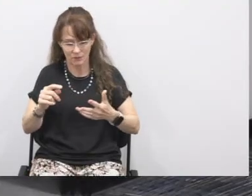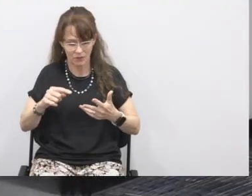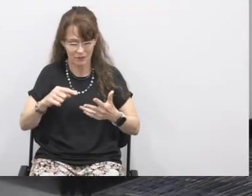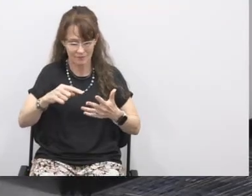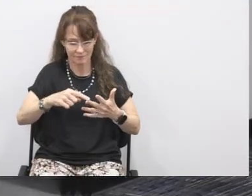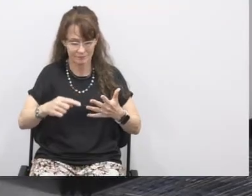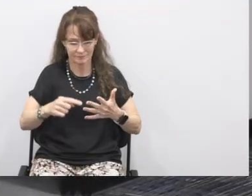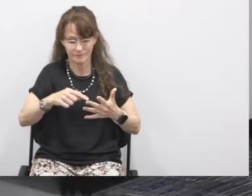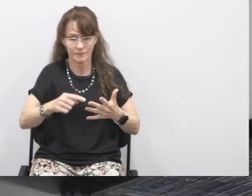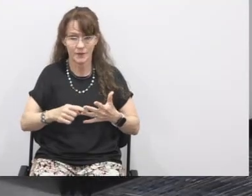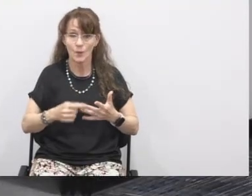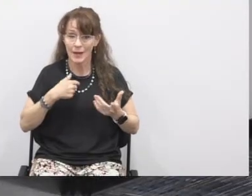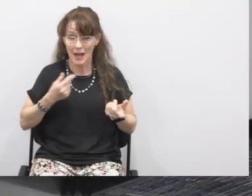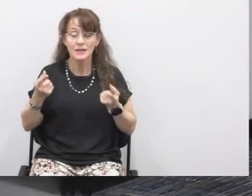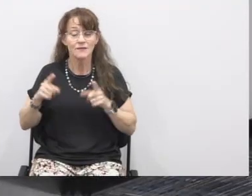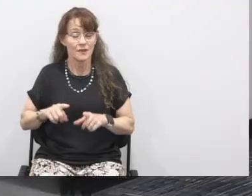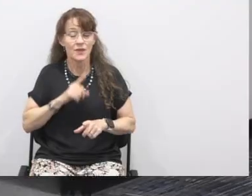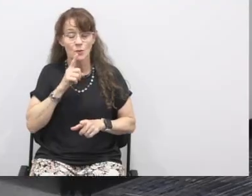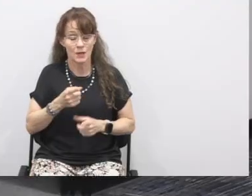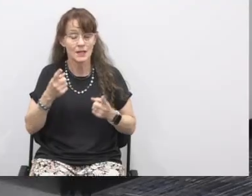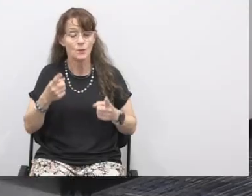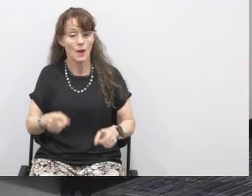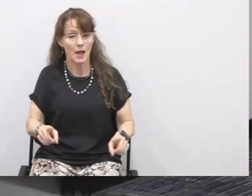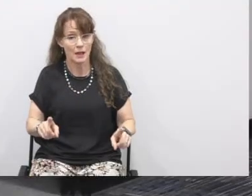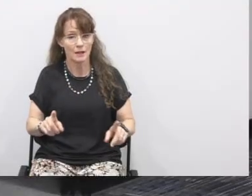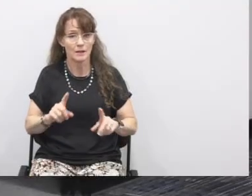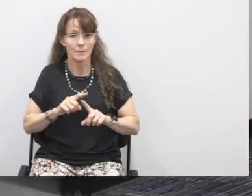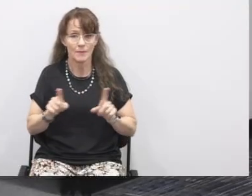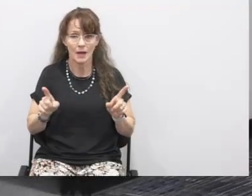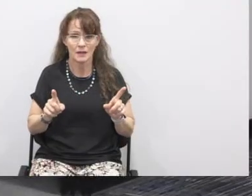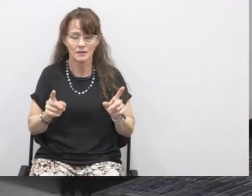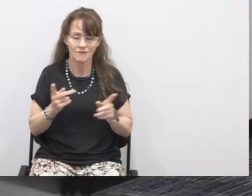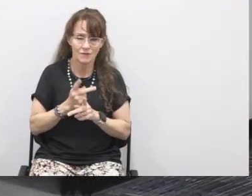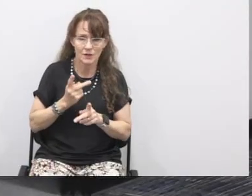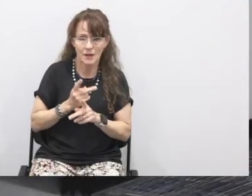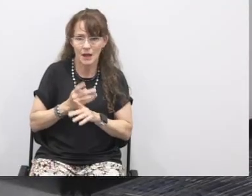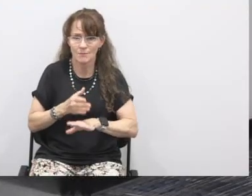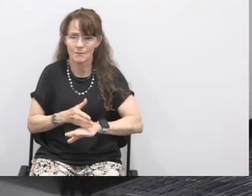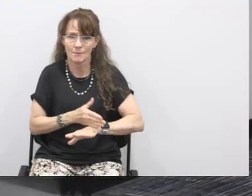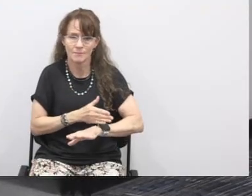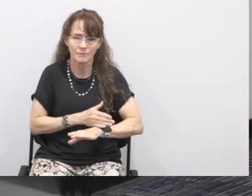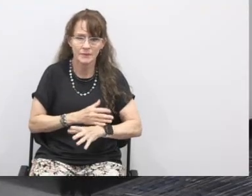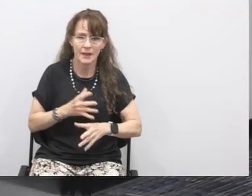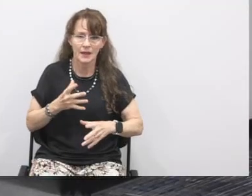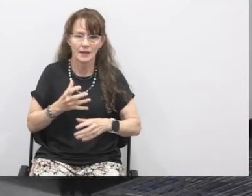It went really well. But still figuring out how we can make it better, how we can get people,